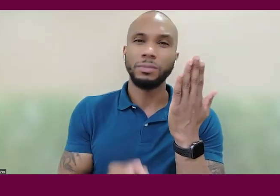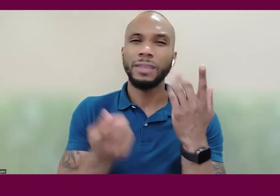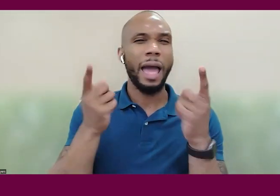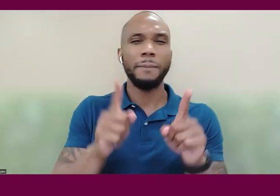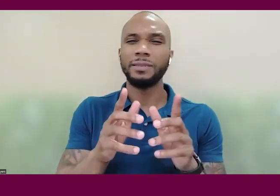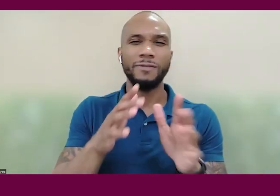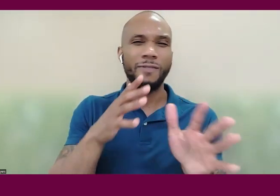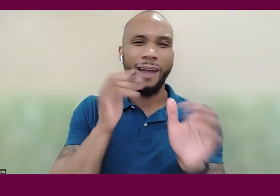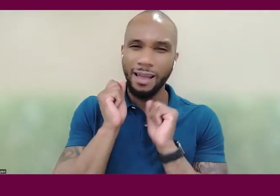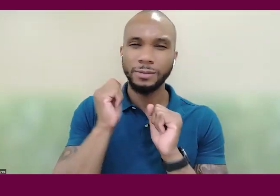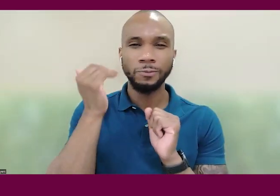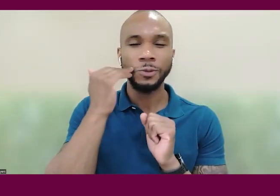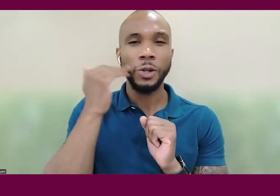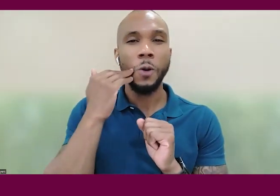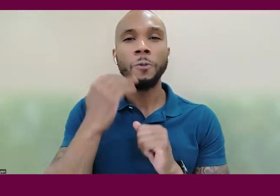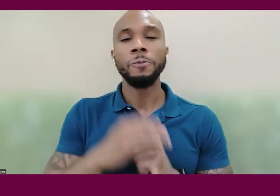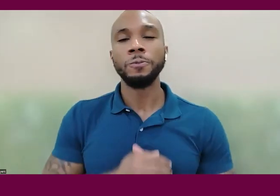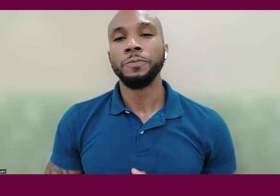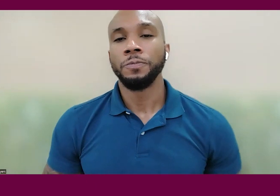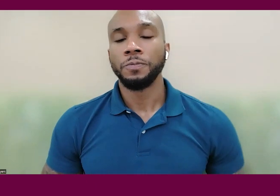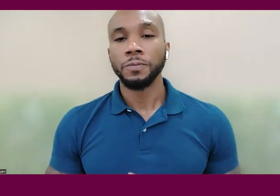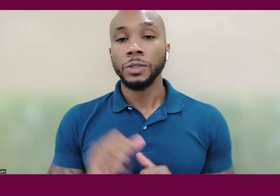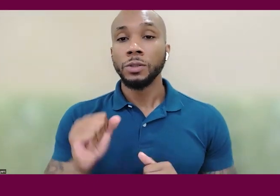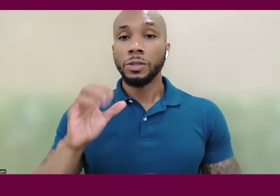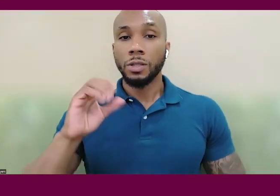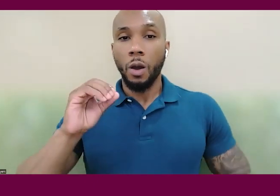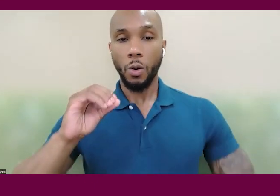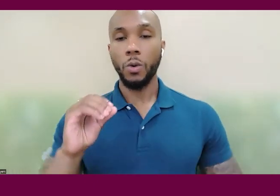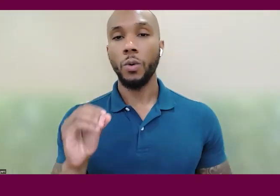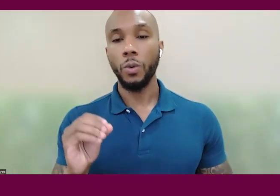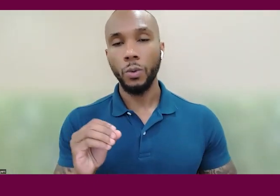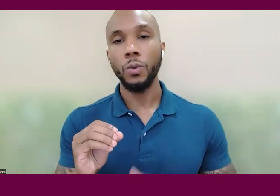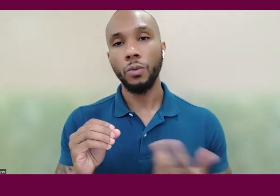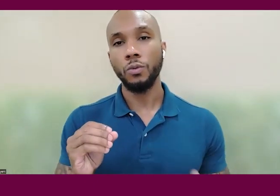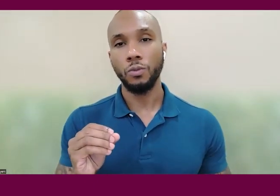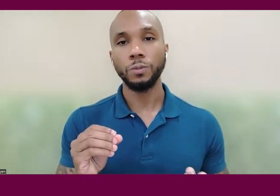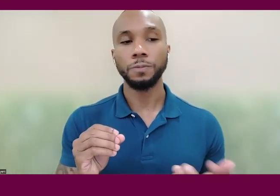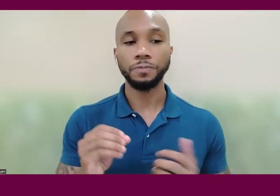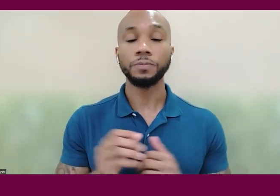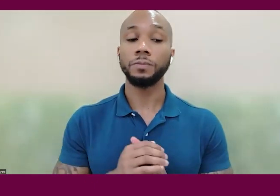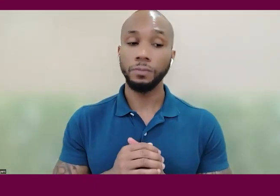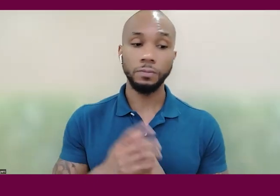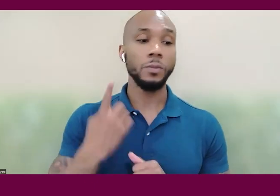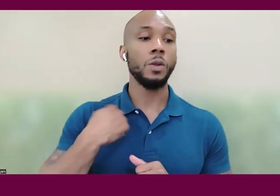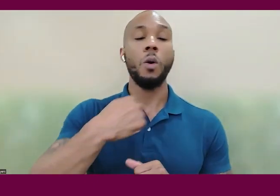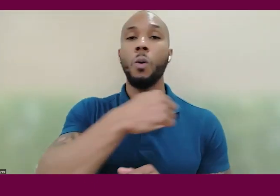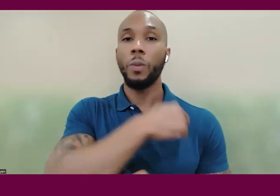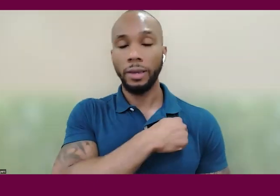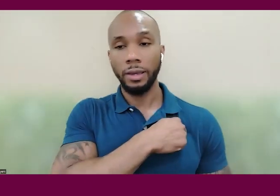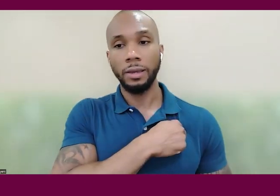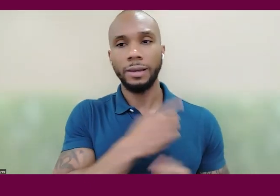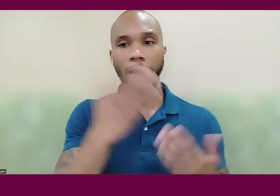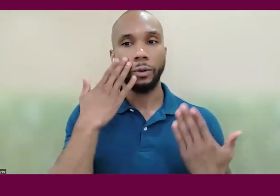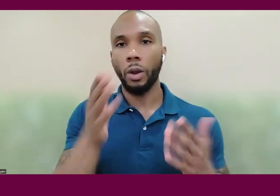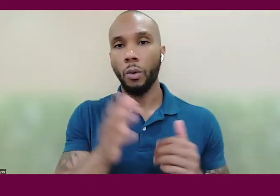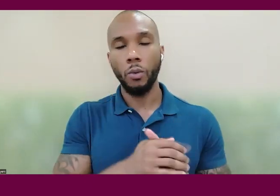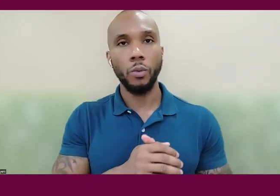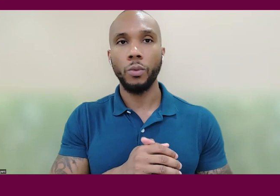That happens real quick. So we ... I don't know.